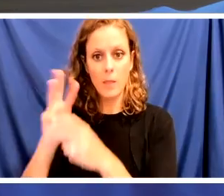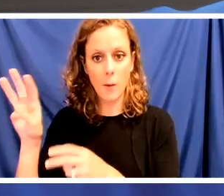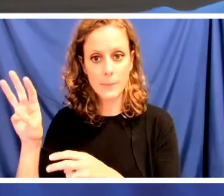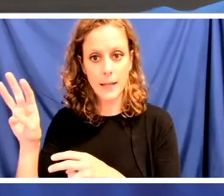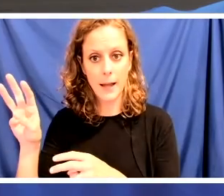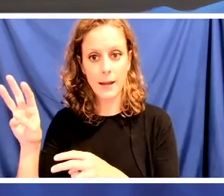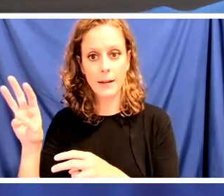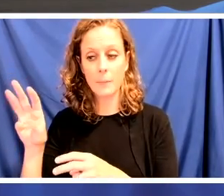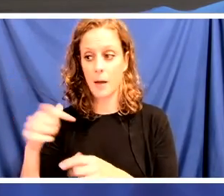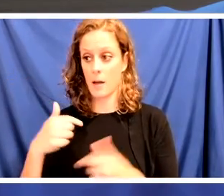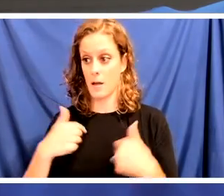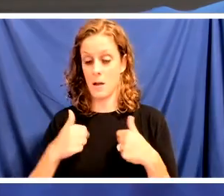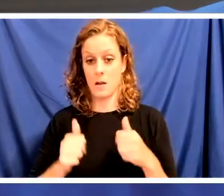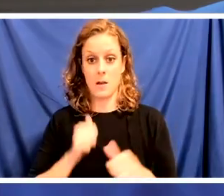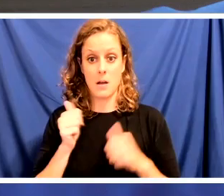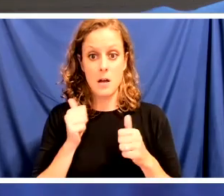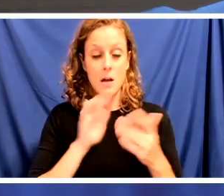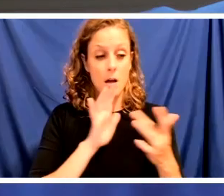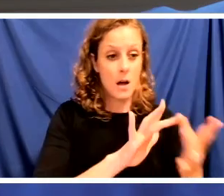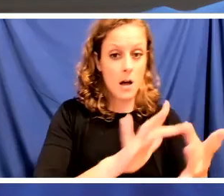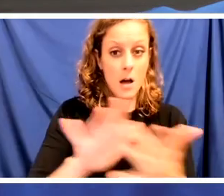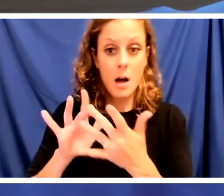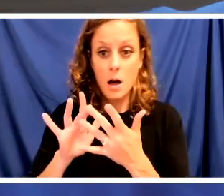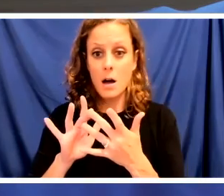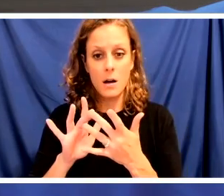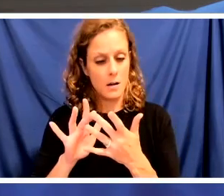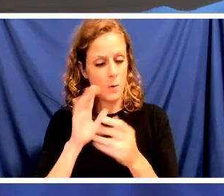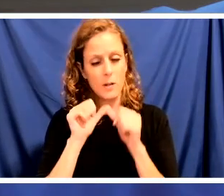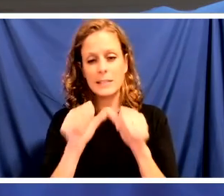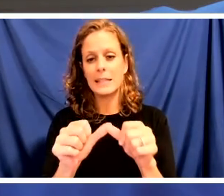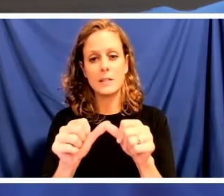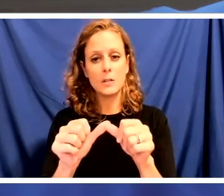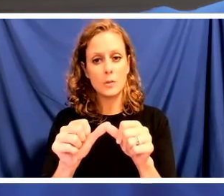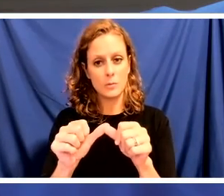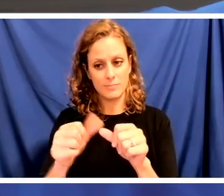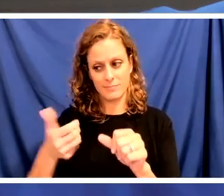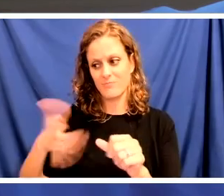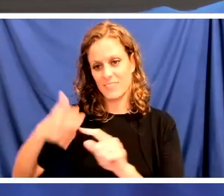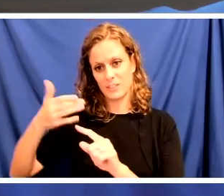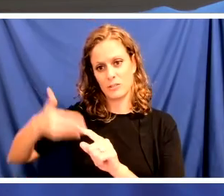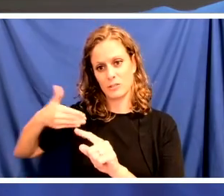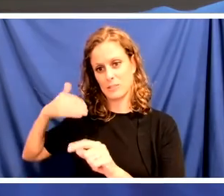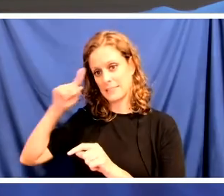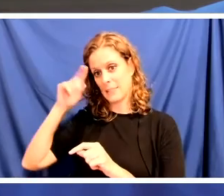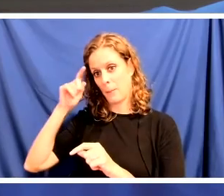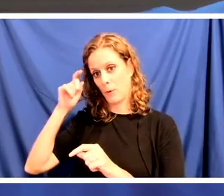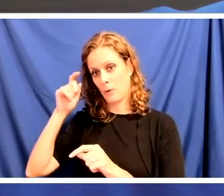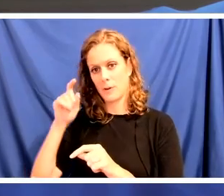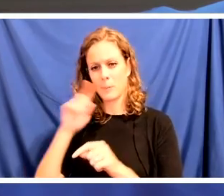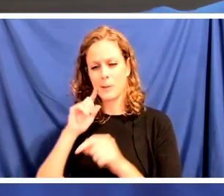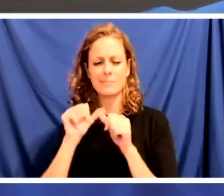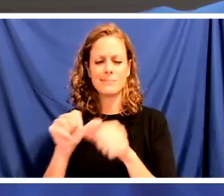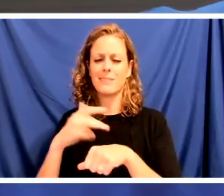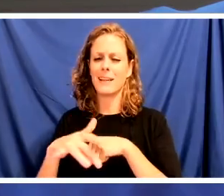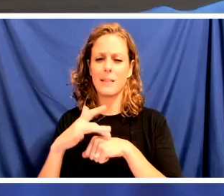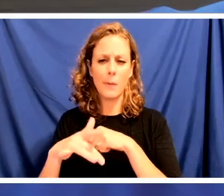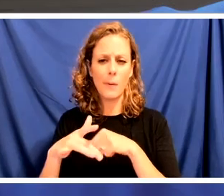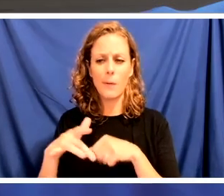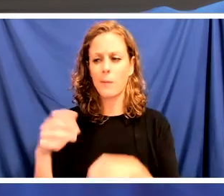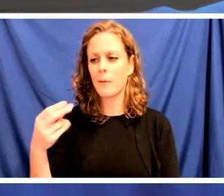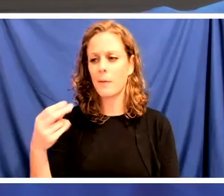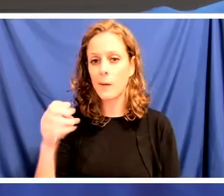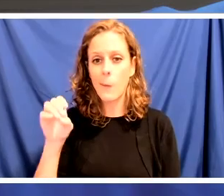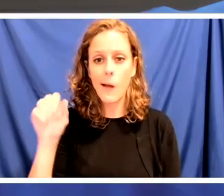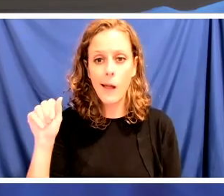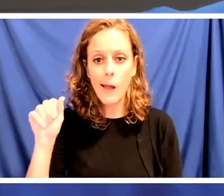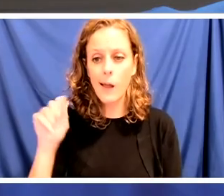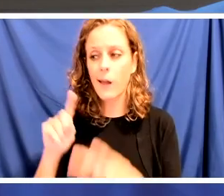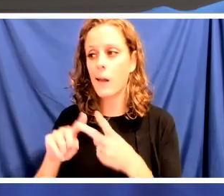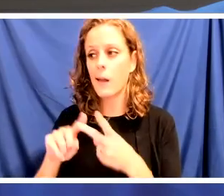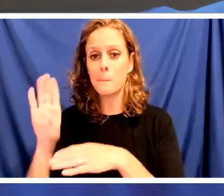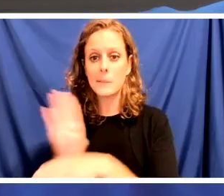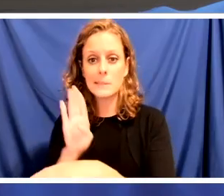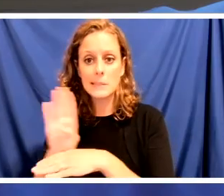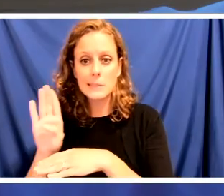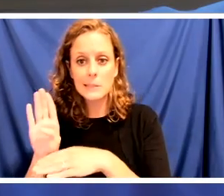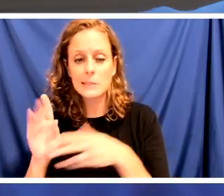SacGov: we've done this through through the summer, but we are available for any whether it's a business neighborhood association a group or individuals book club.